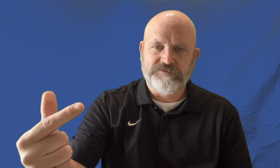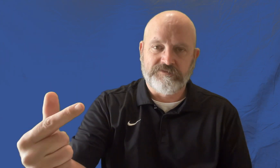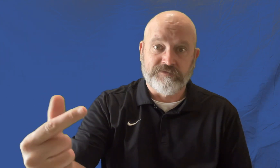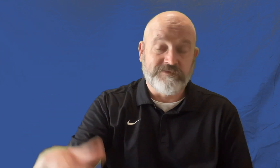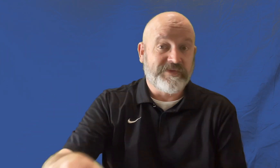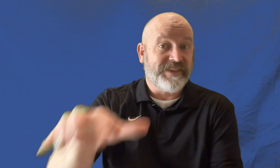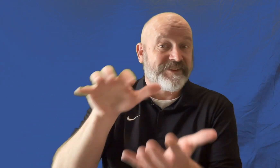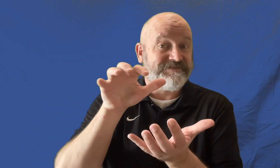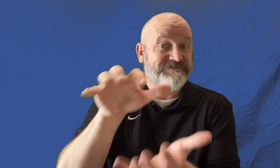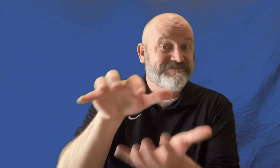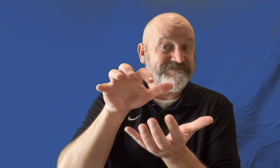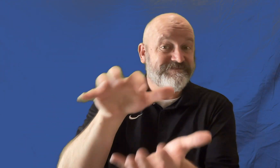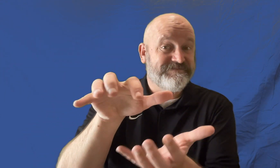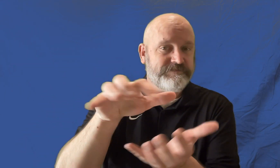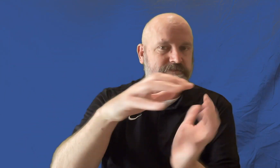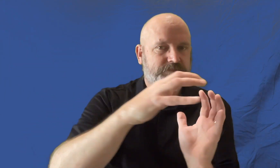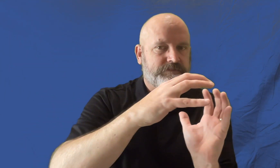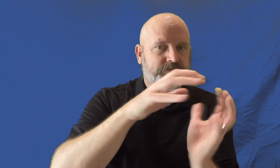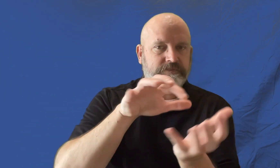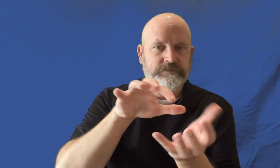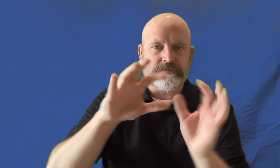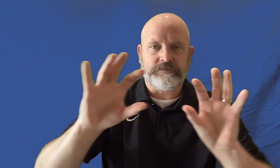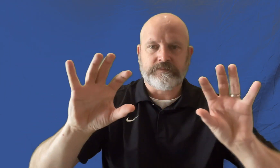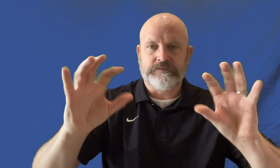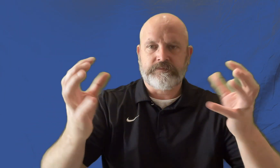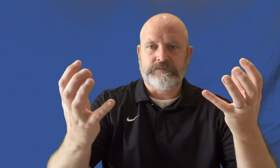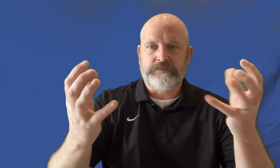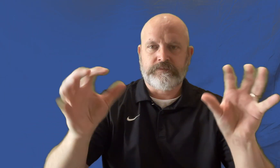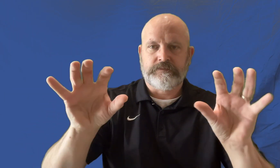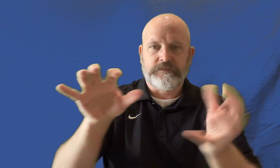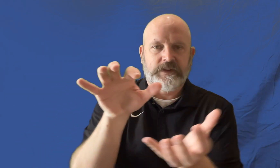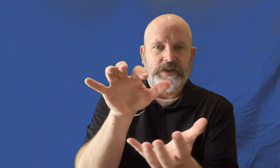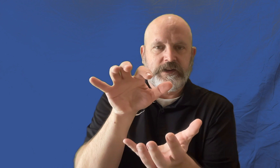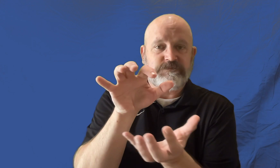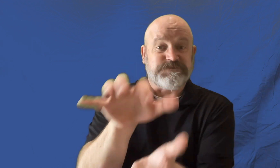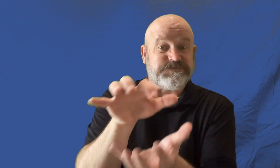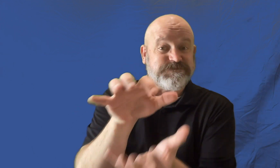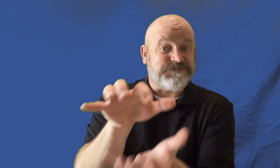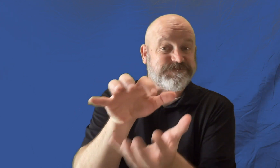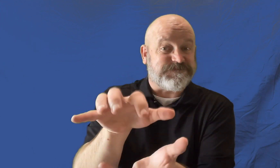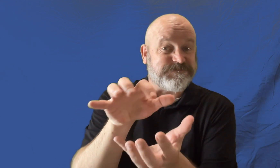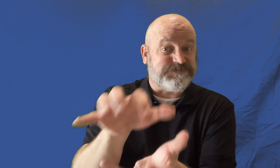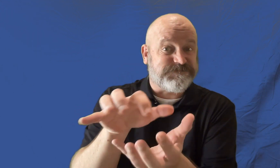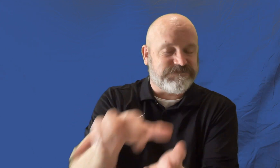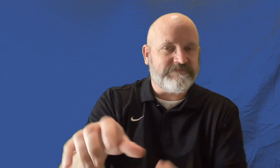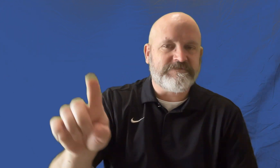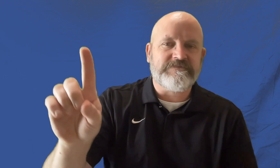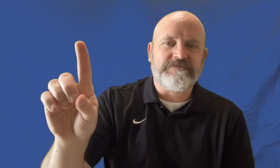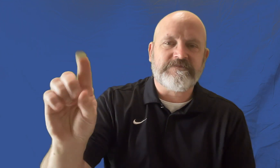Hyena is with two clawed hands over the top of each other moving like they are laughing and then spells dog.